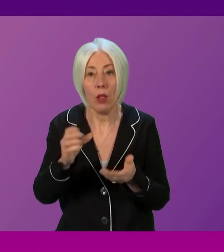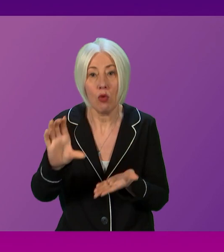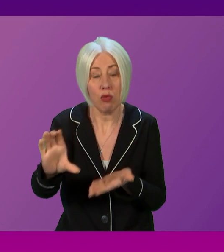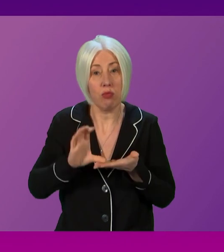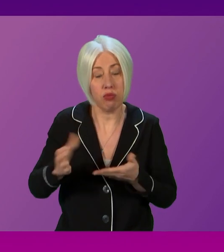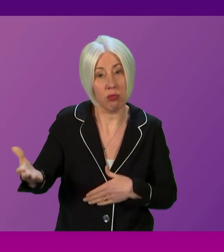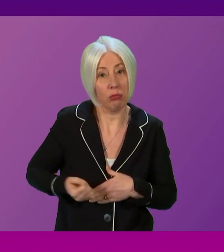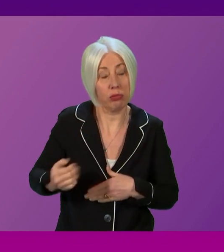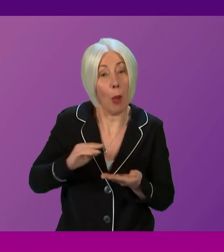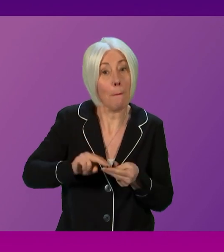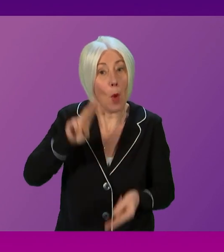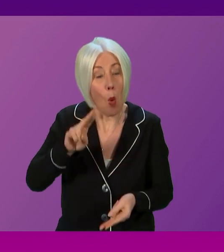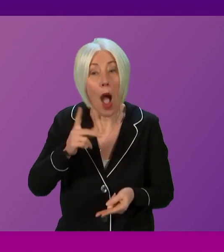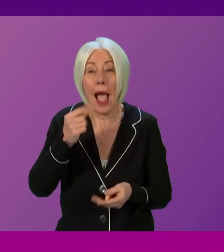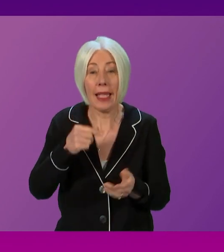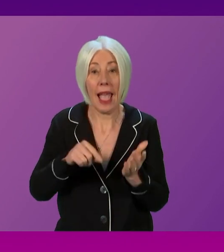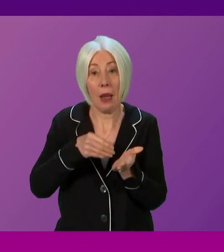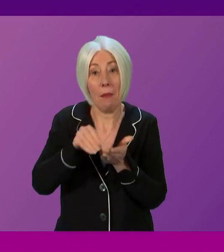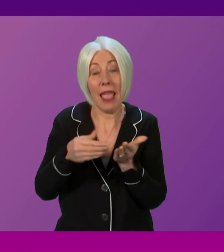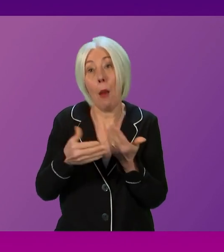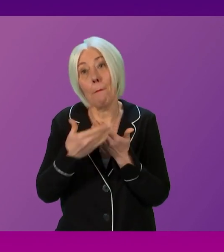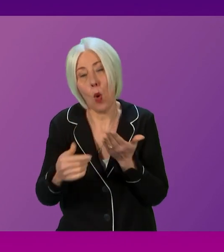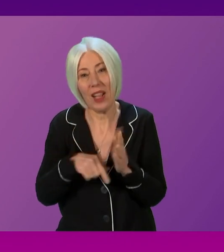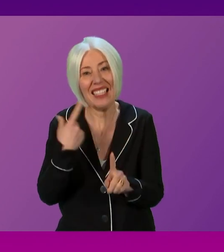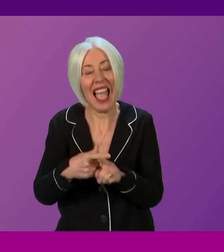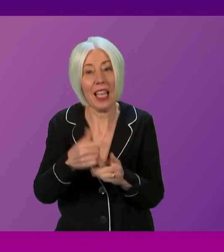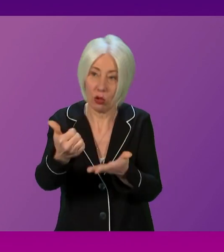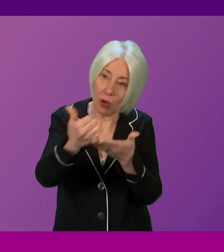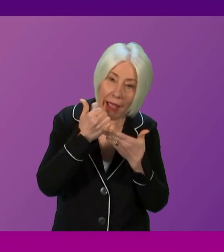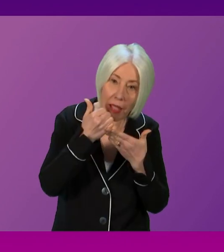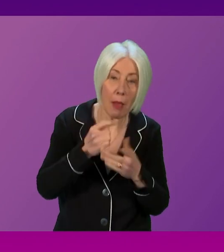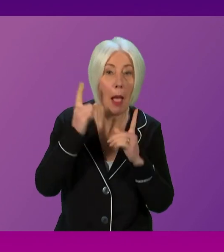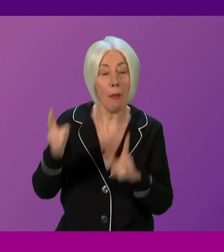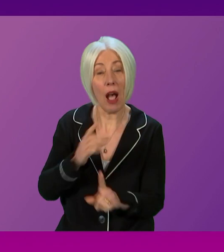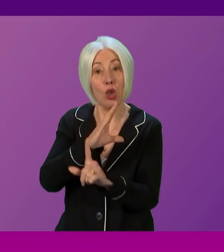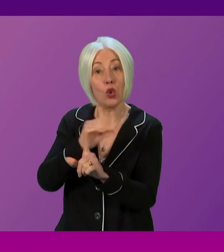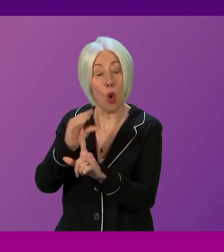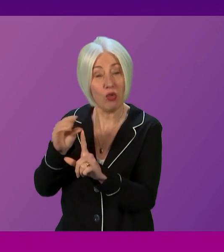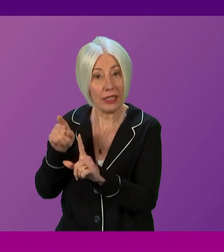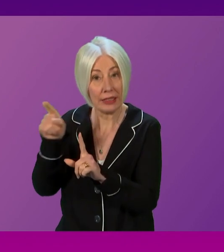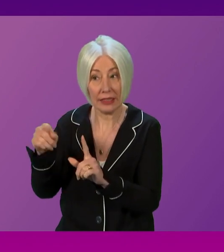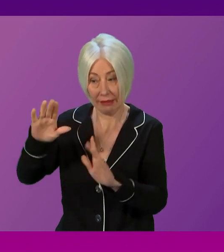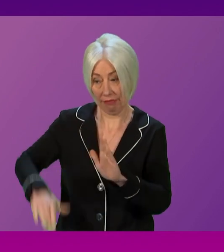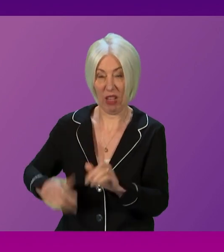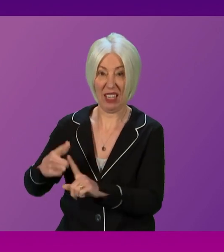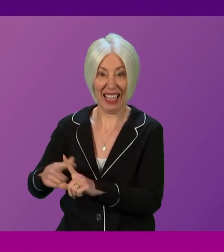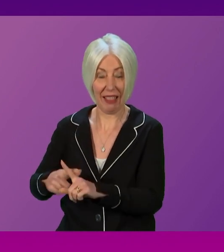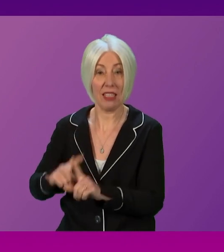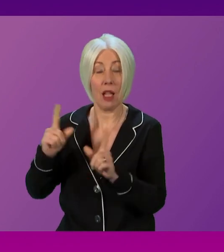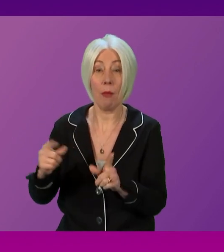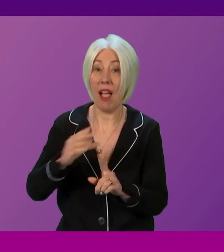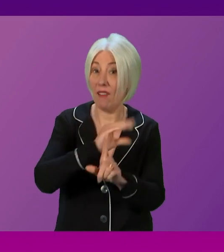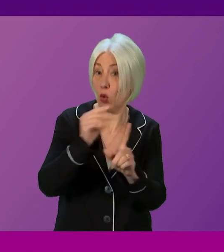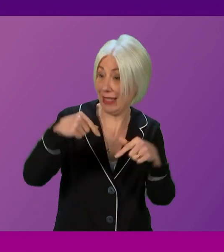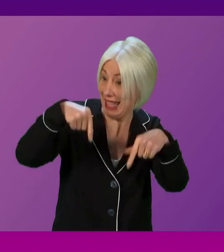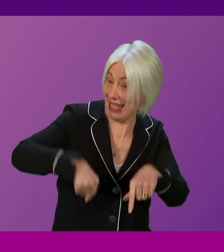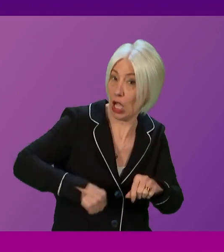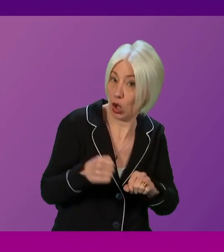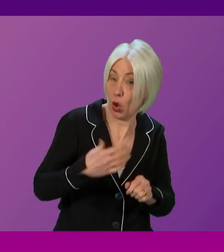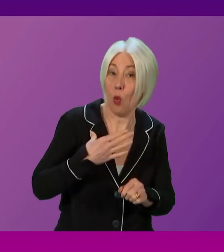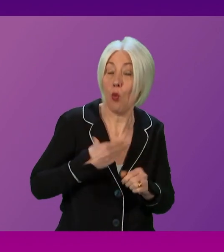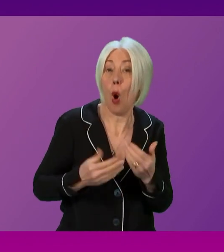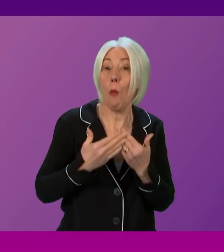to help public services. However, if the Tories in Scotland want to see more money for councils or